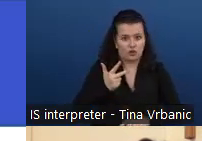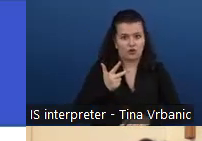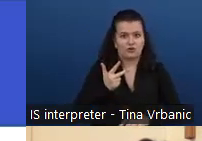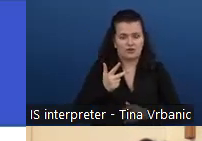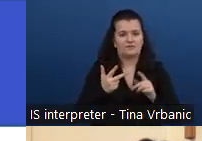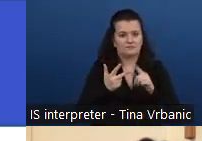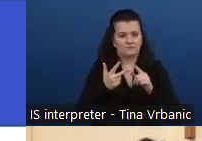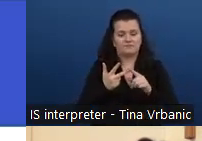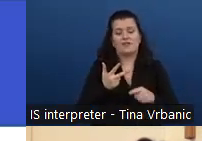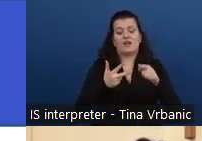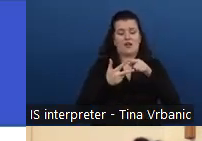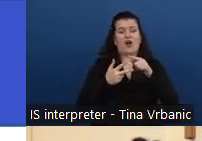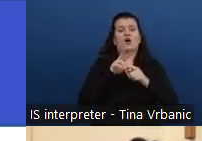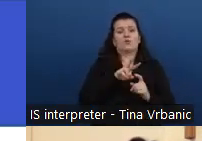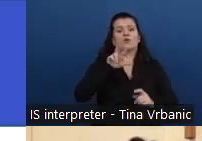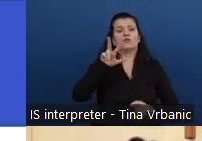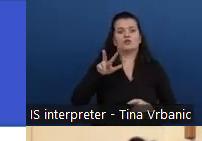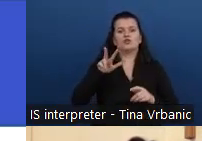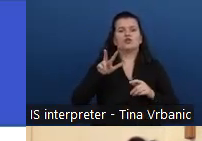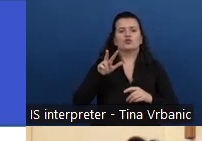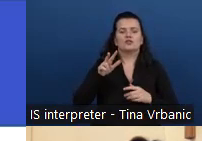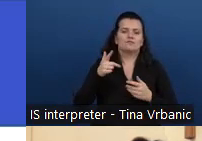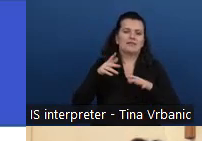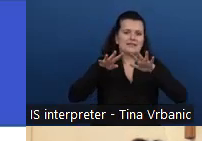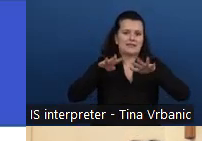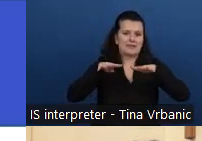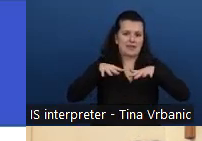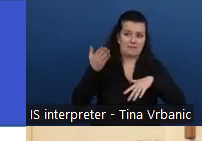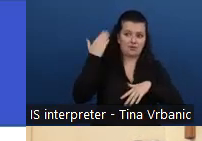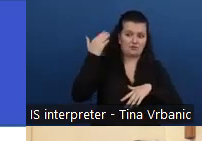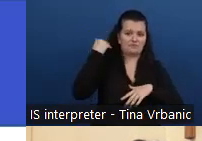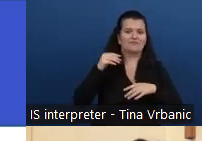of September where we celebrated the anniversary of the Web Accessibility Directive.